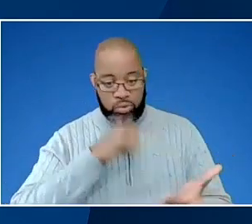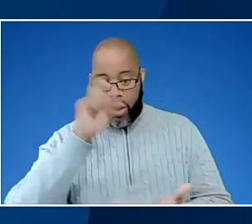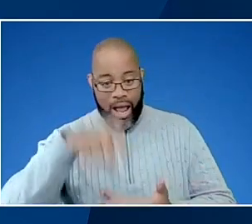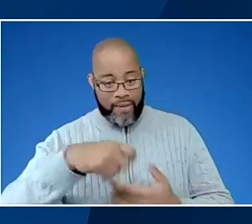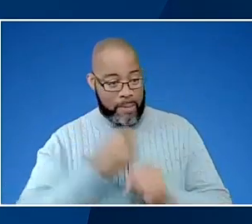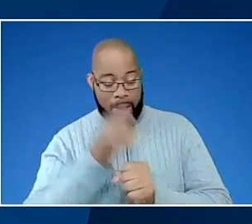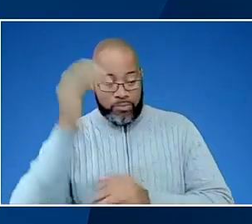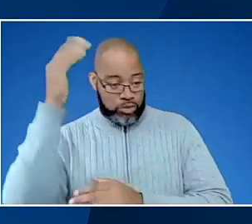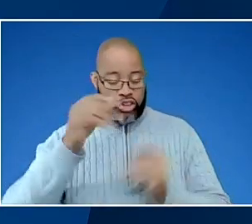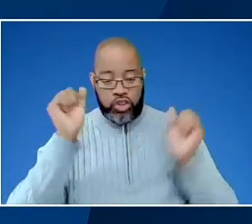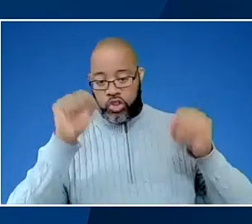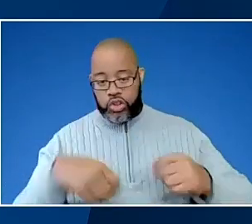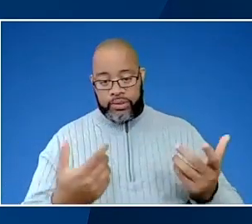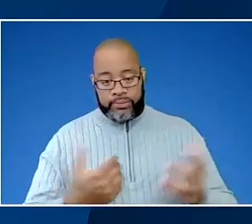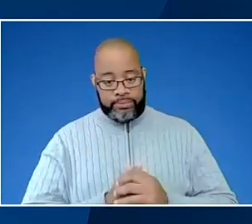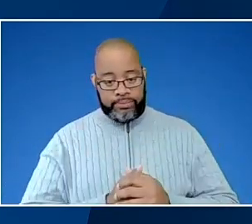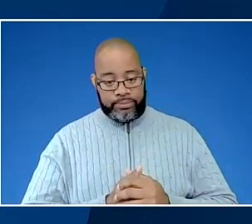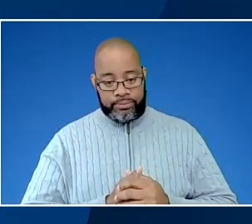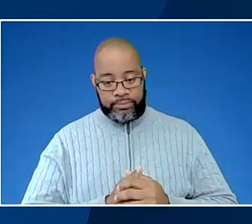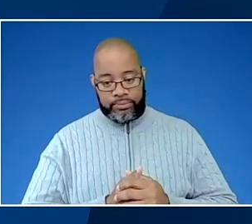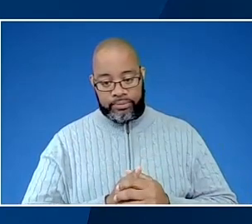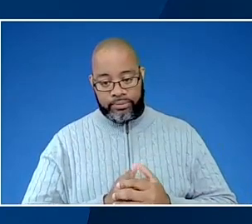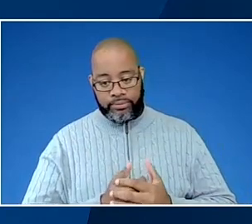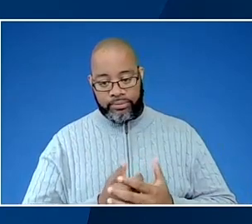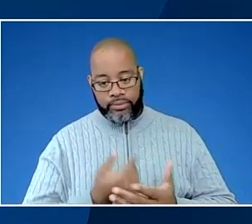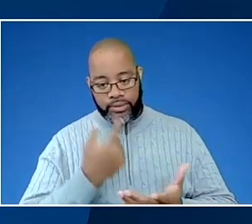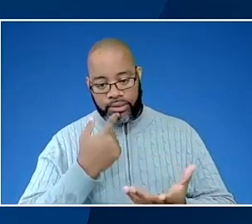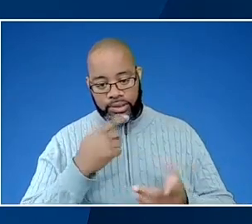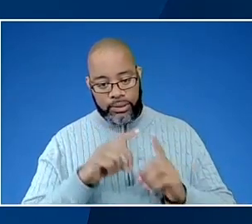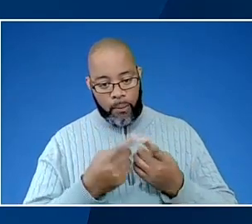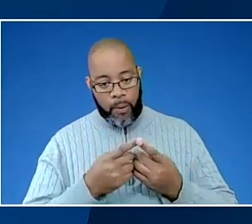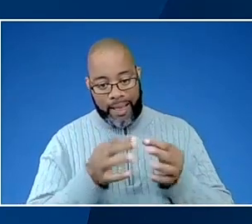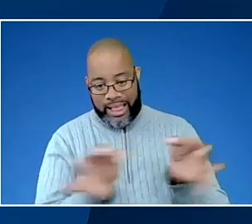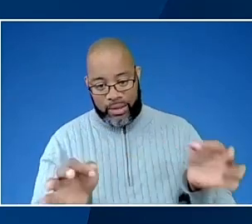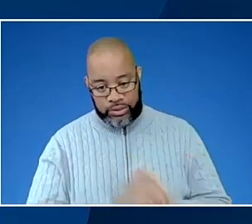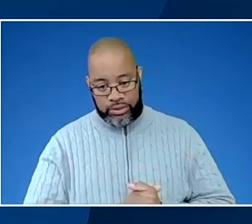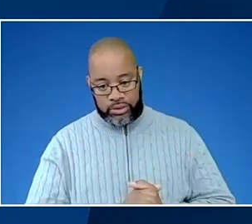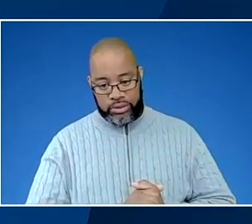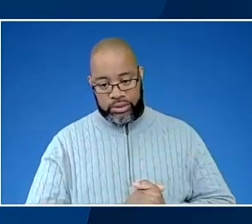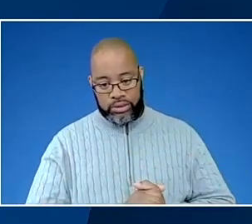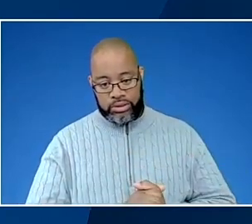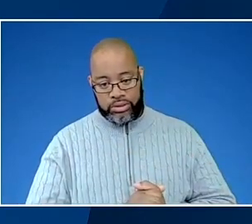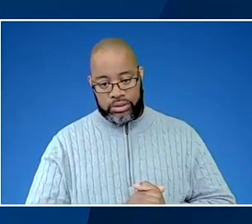You can just say we support the Department's language. And that can be it.